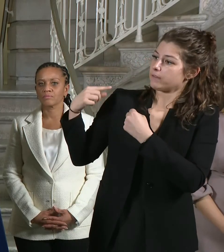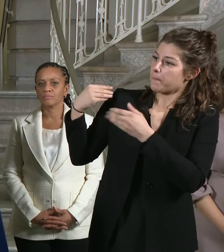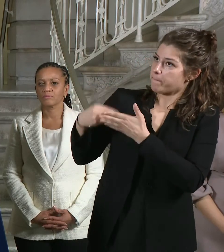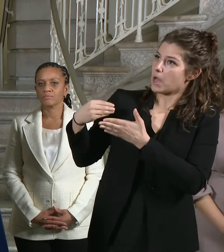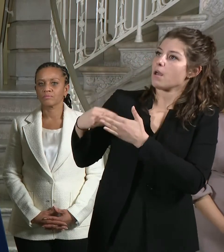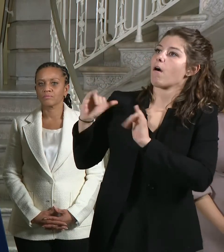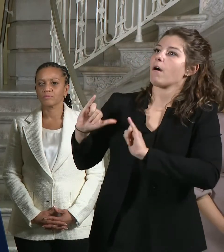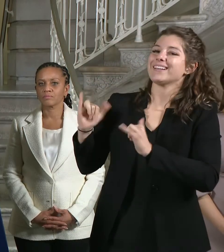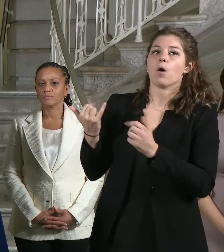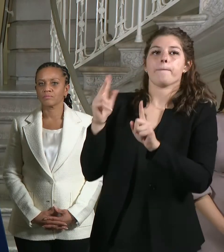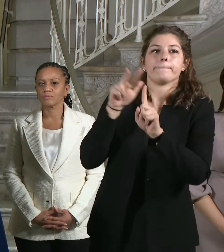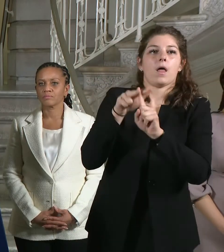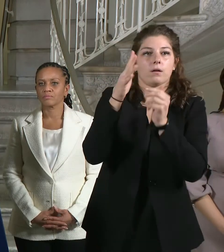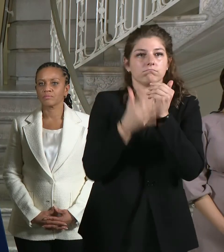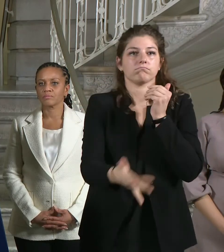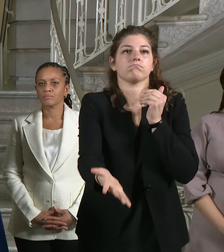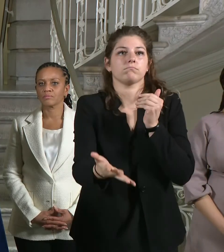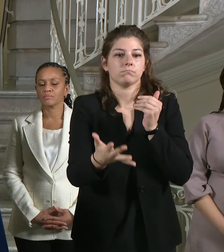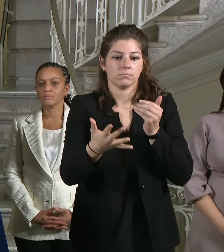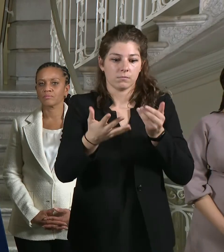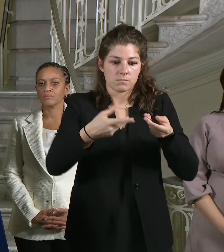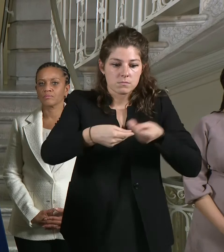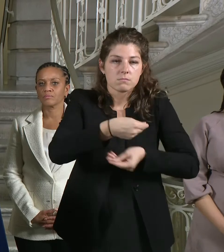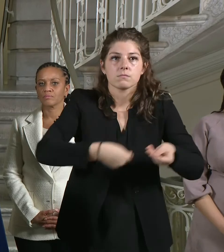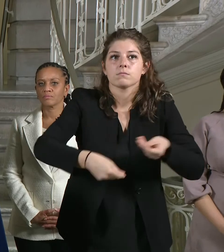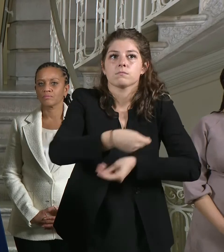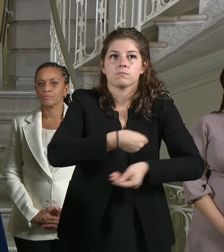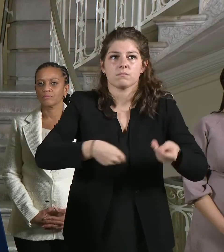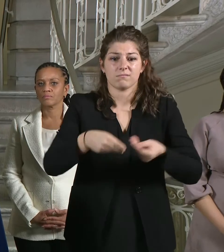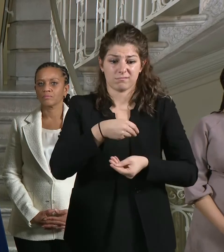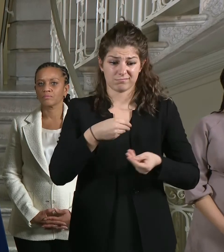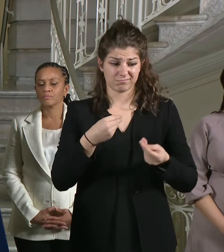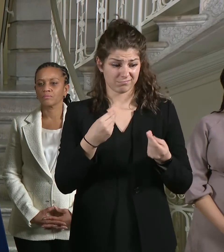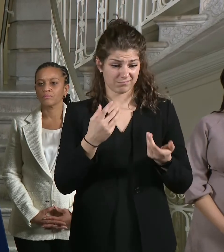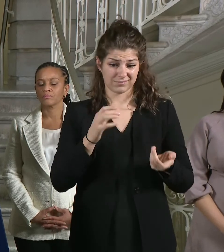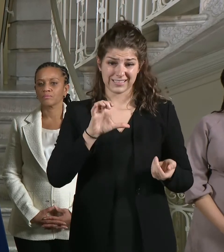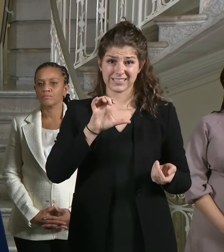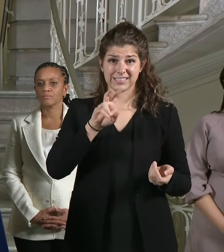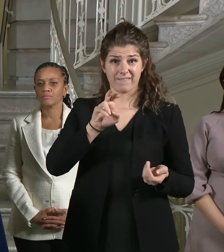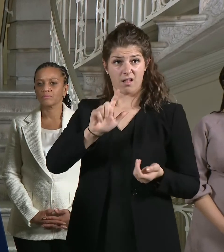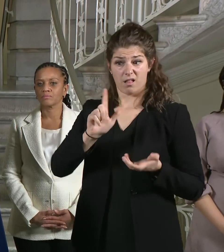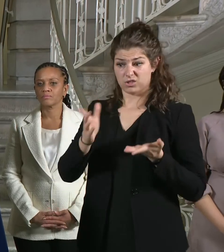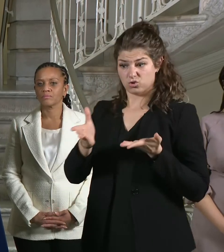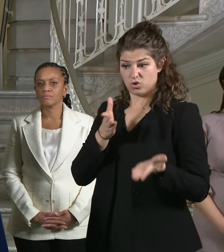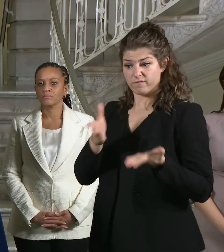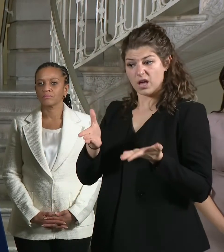THAT WE SEE THAT AND I THINK